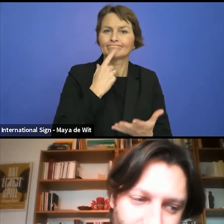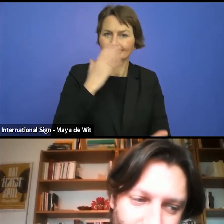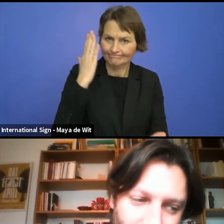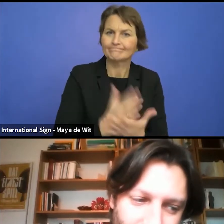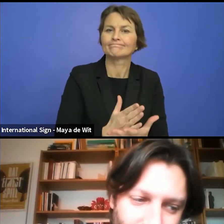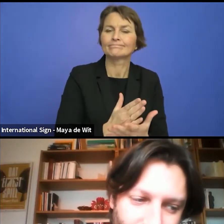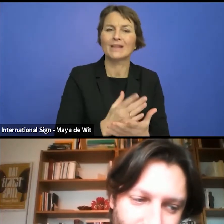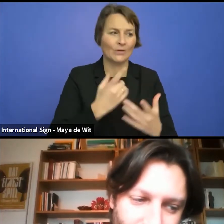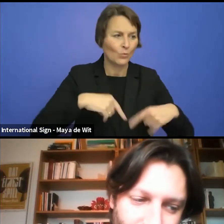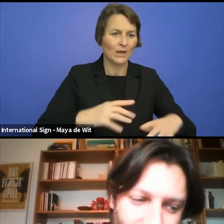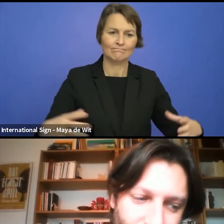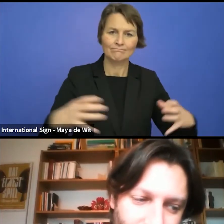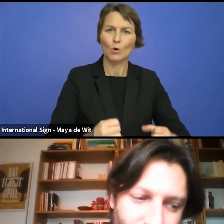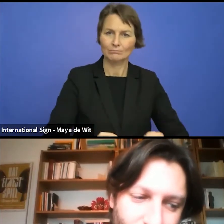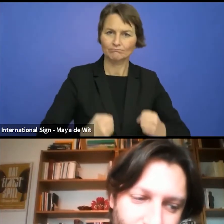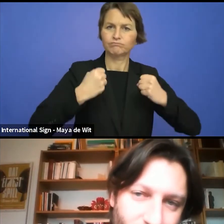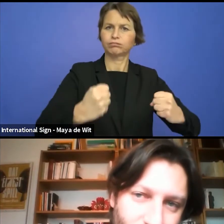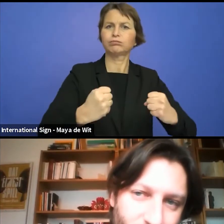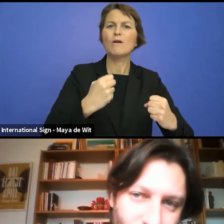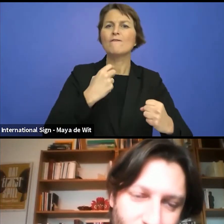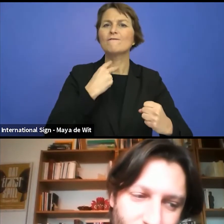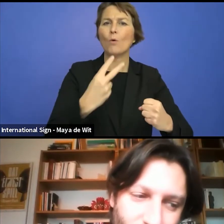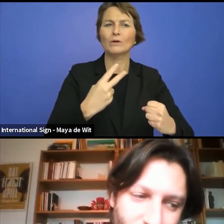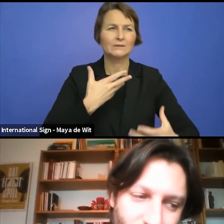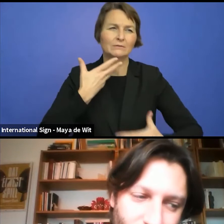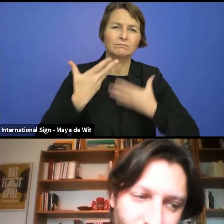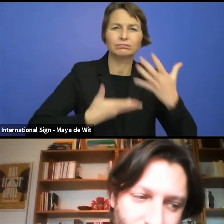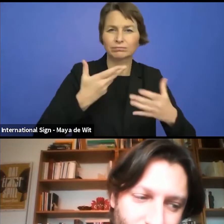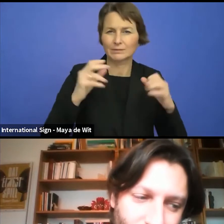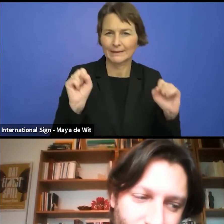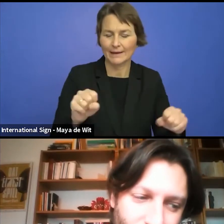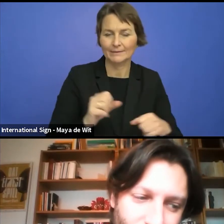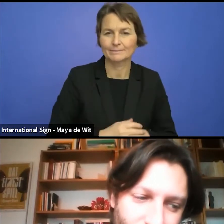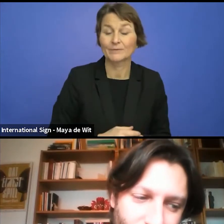and emphasized so much over the last three days. That we have this common meeting placed beyond